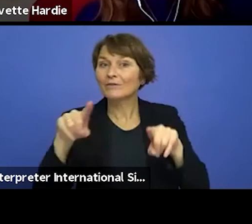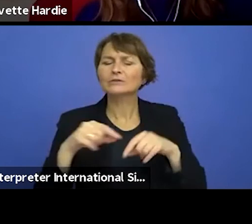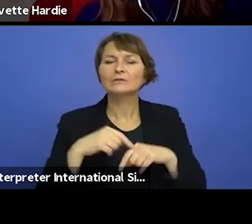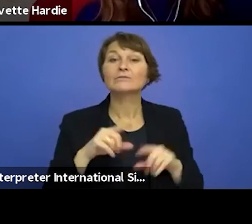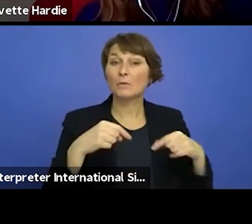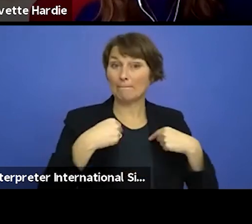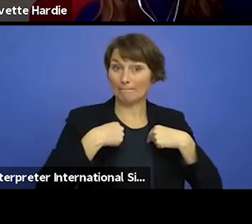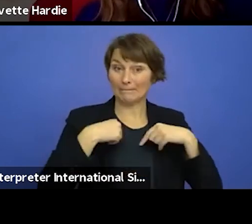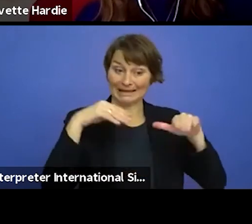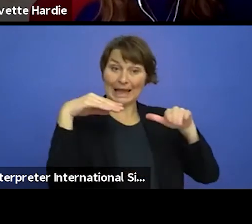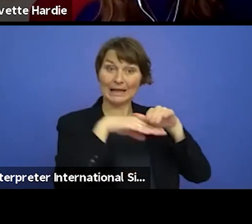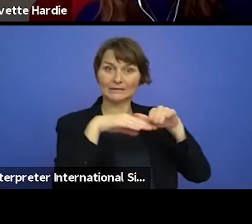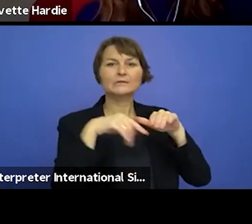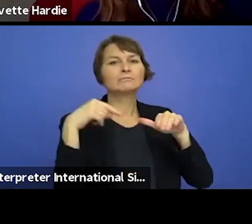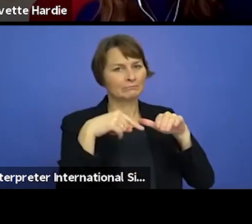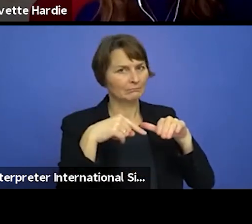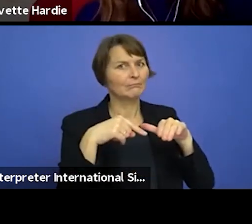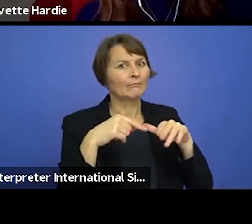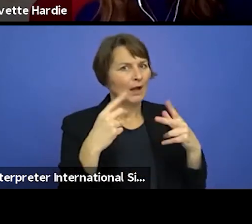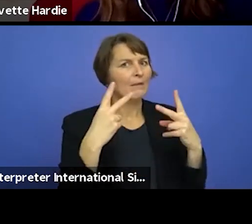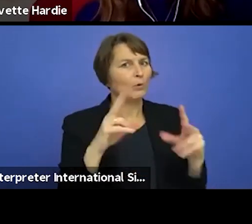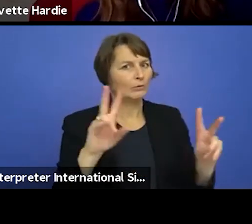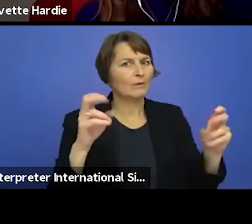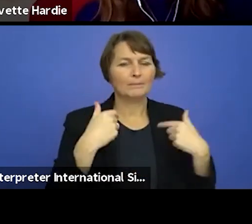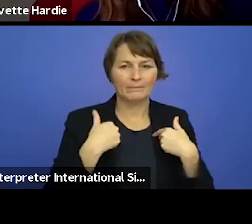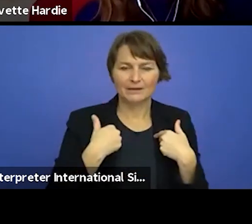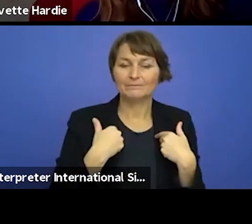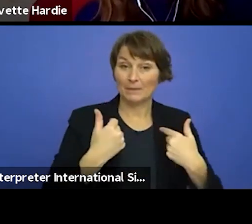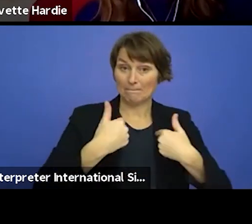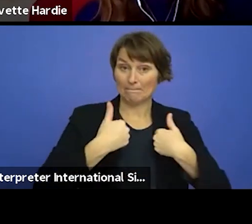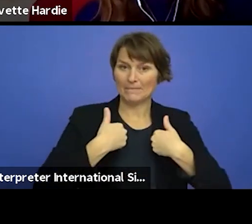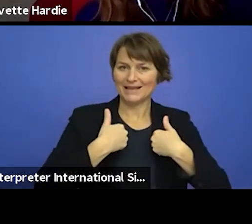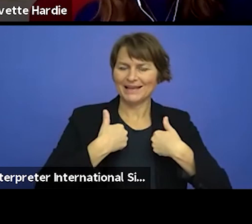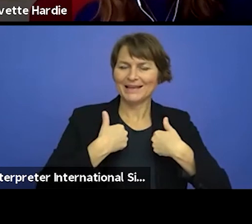I would like to talk about and it's something that is an endless learning highway you know,